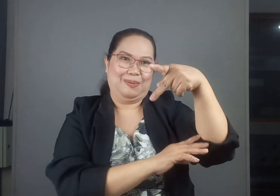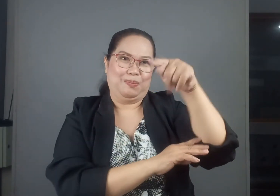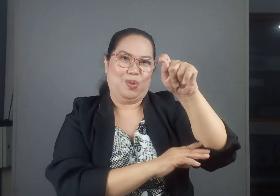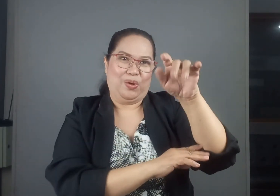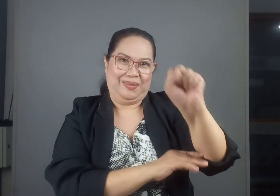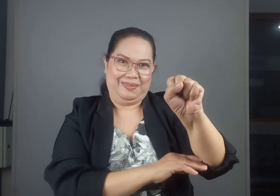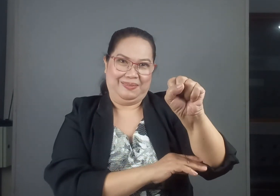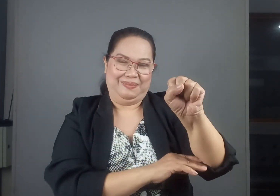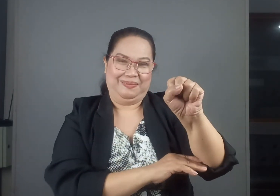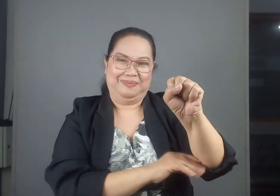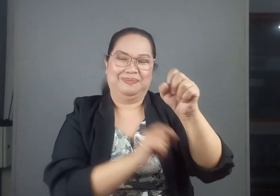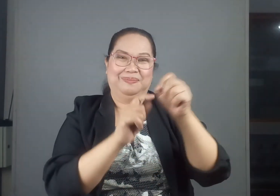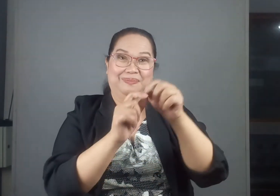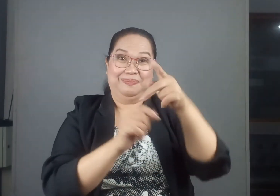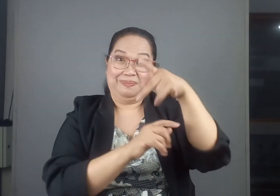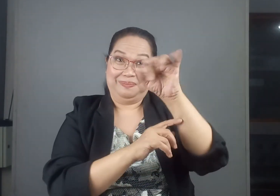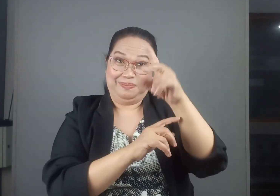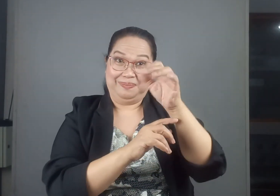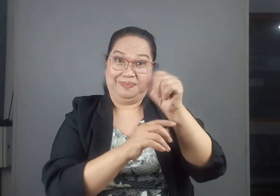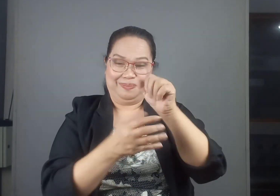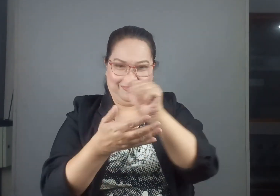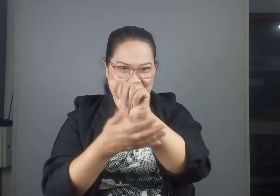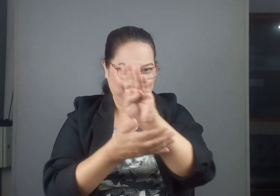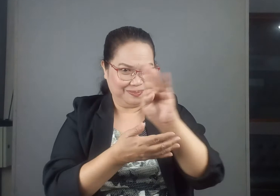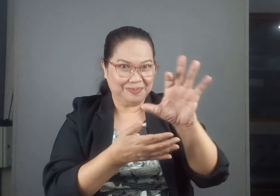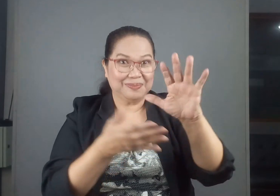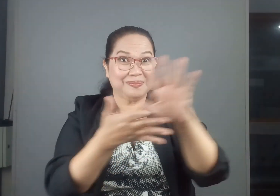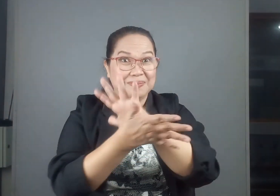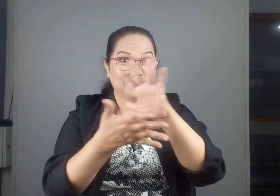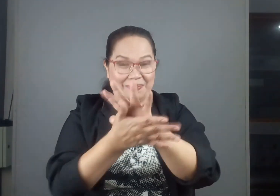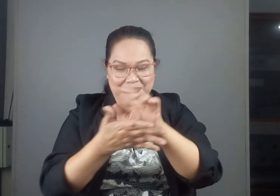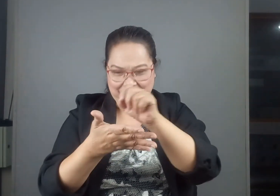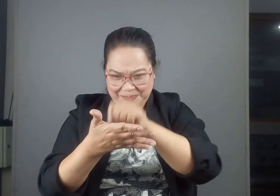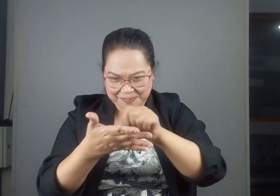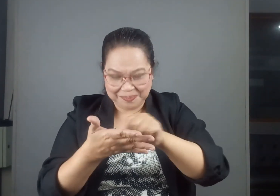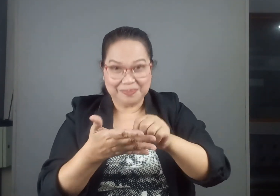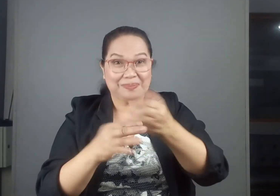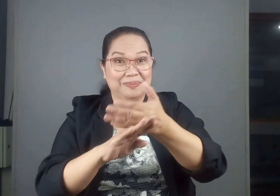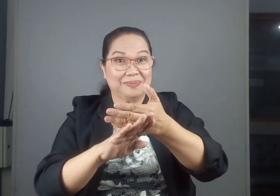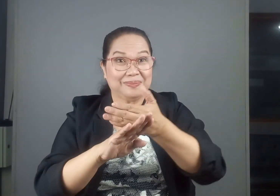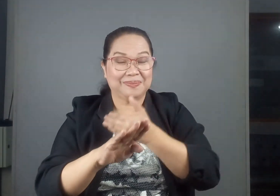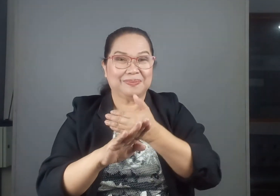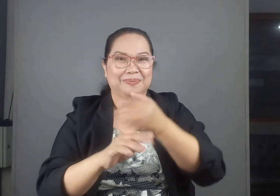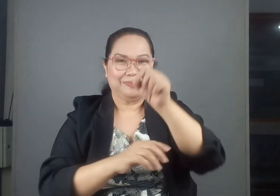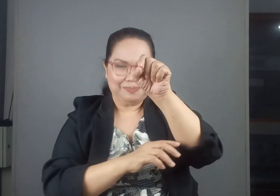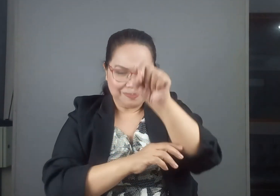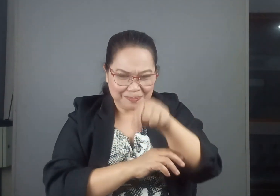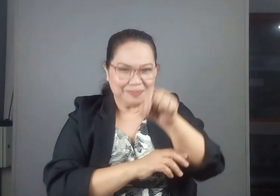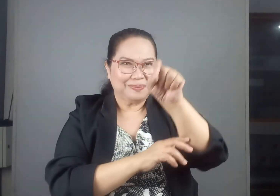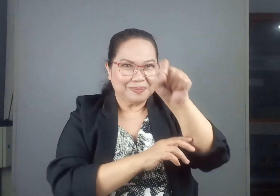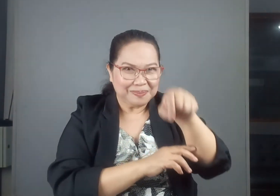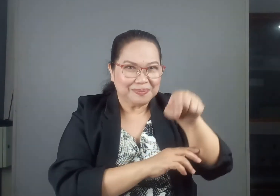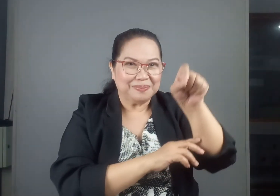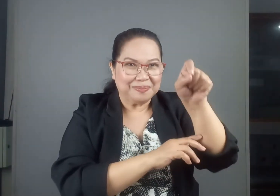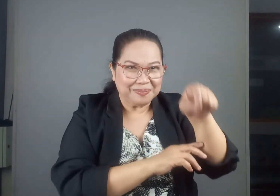Points derived from the alphabet sheet should be written on a piece of paper before it is tallied by the facilitator.